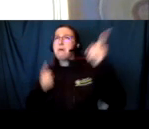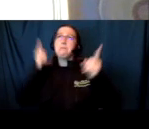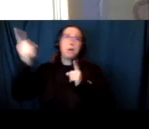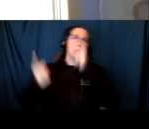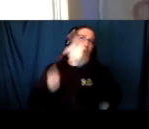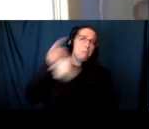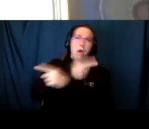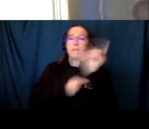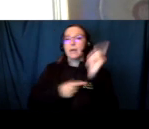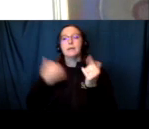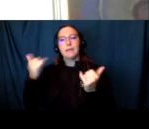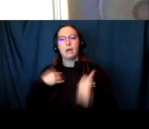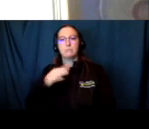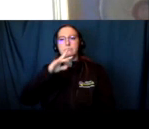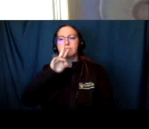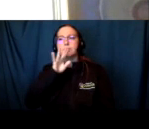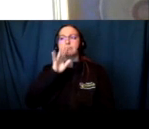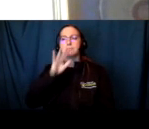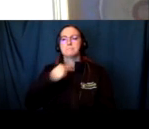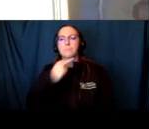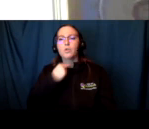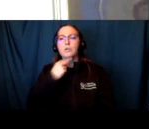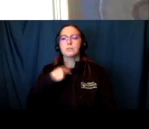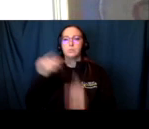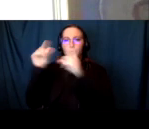he's starting to vocalize or use words or approximations.